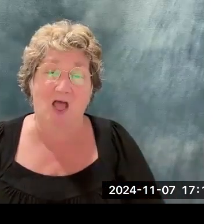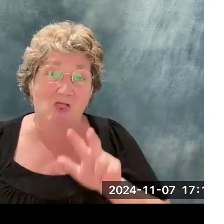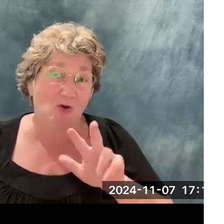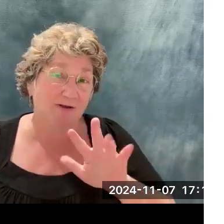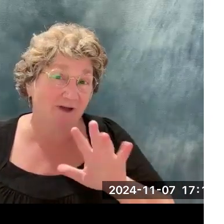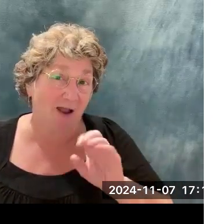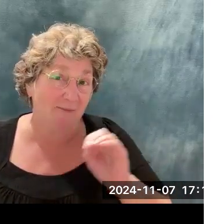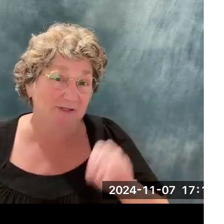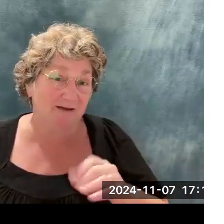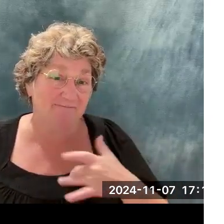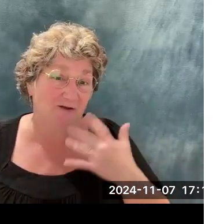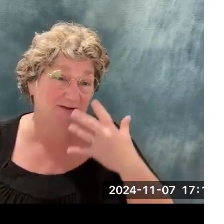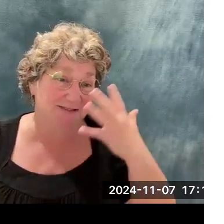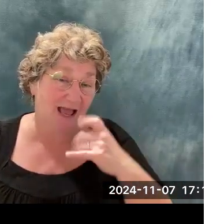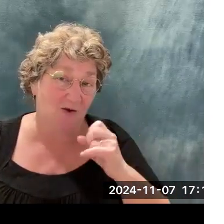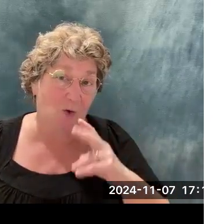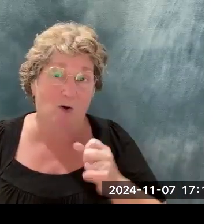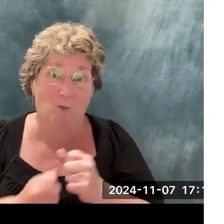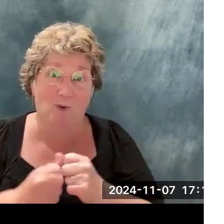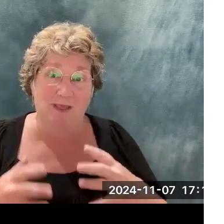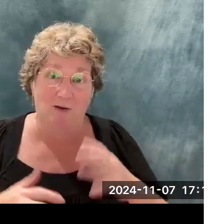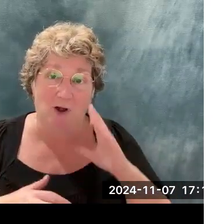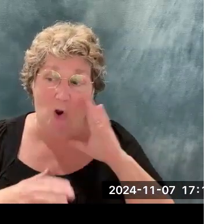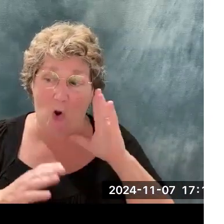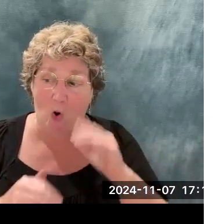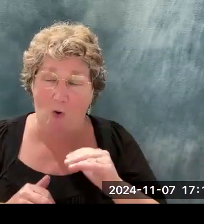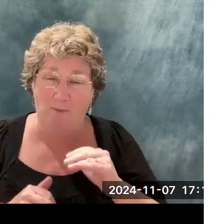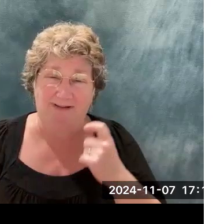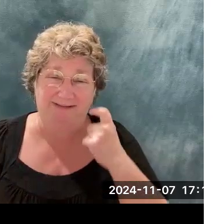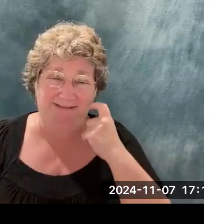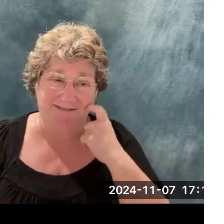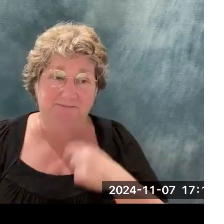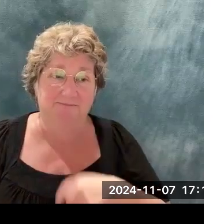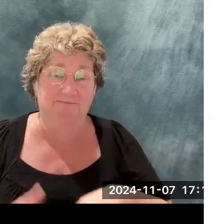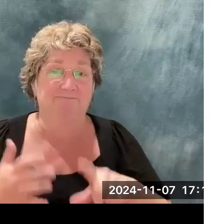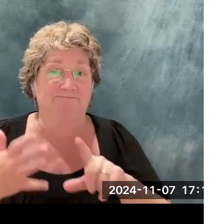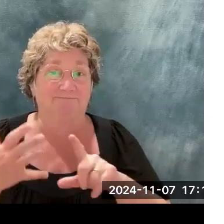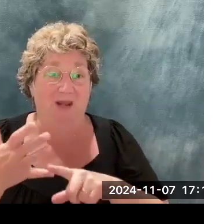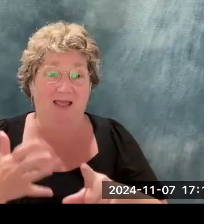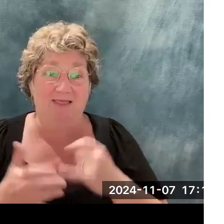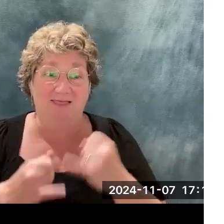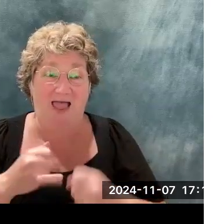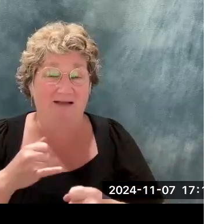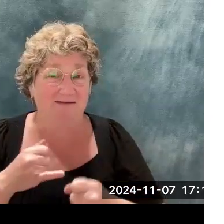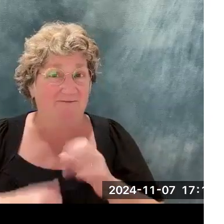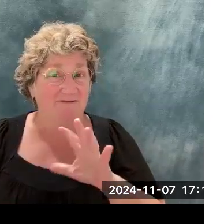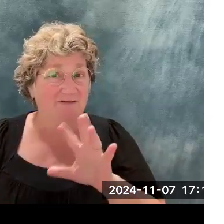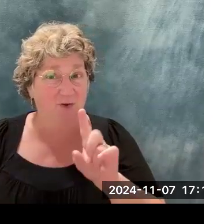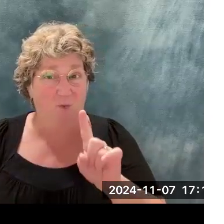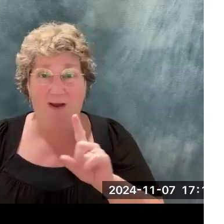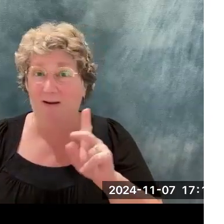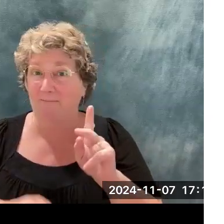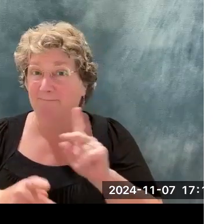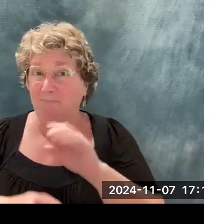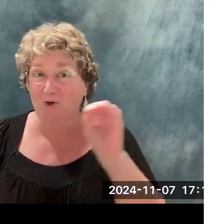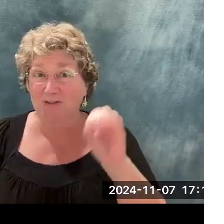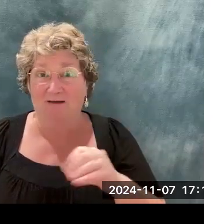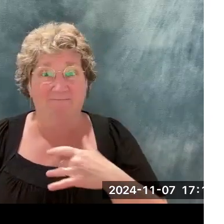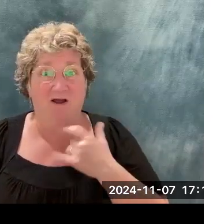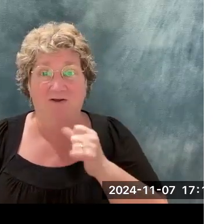51% of high school students felt that they did not have a trusted adult that they could speak to. So, these numbers are really, really startling.